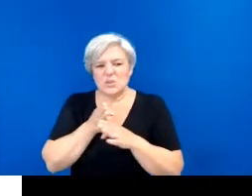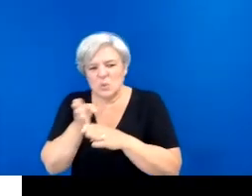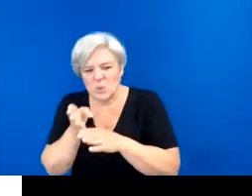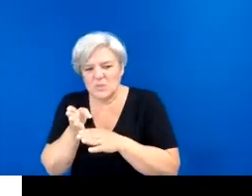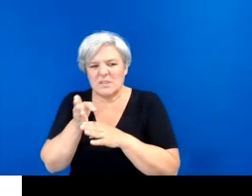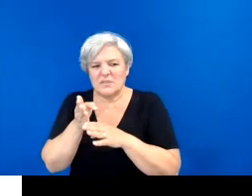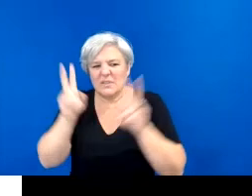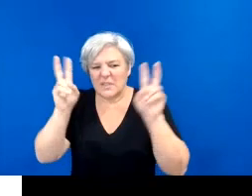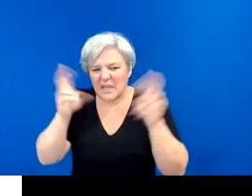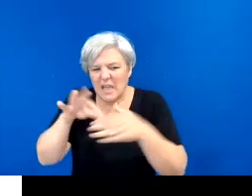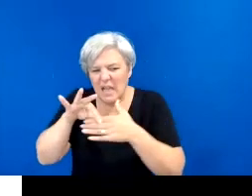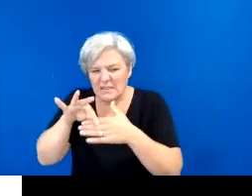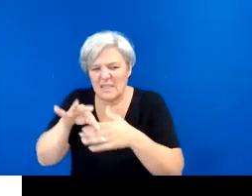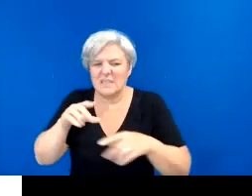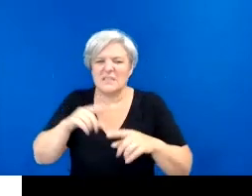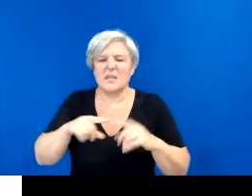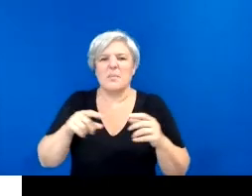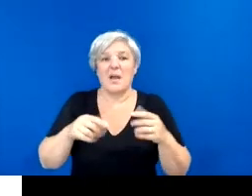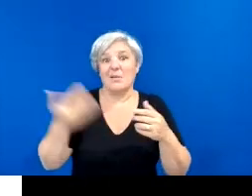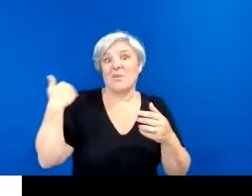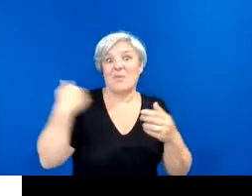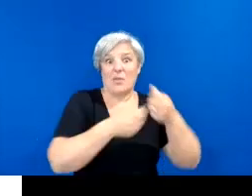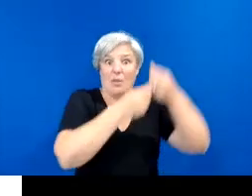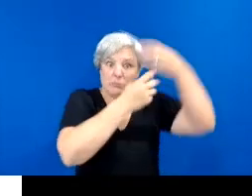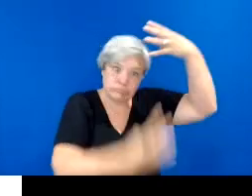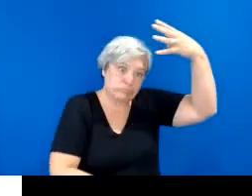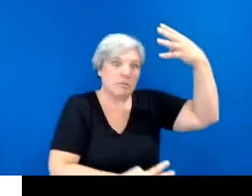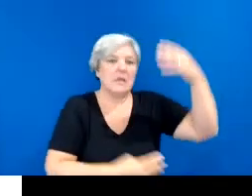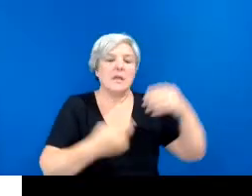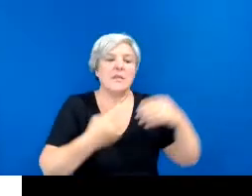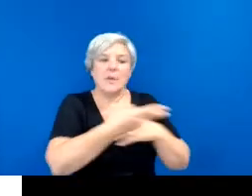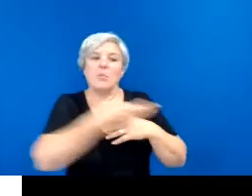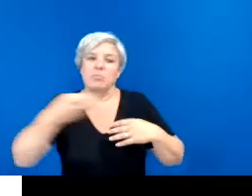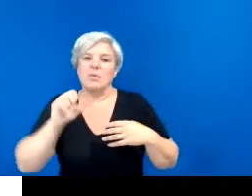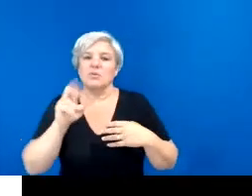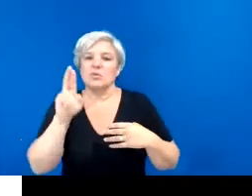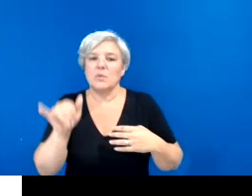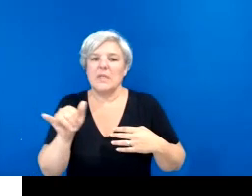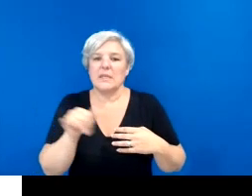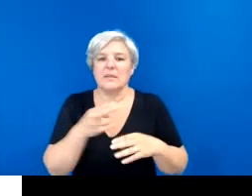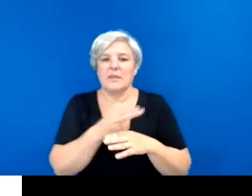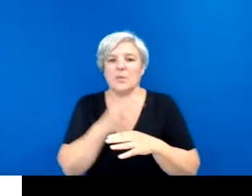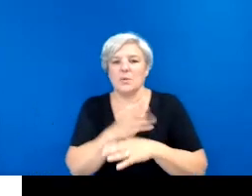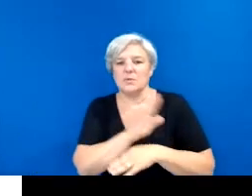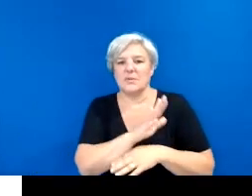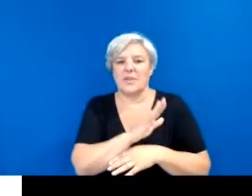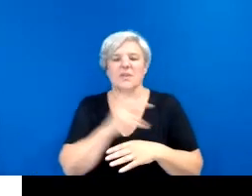some of those larger like repositories will pull in SUNY material. So you might find them in some different areas, but